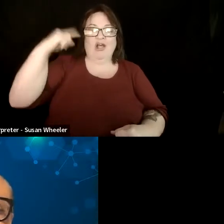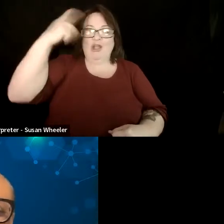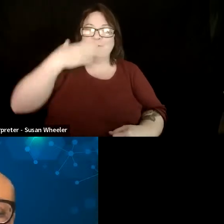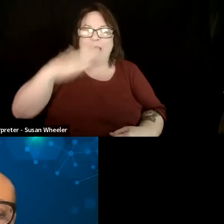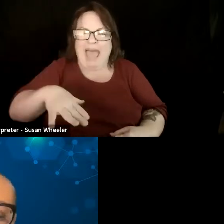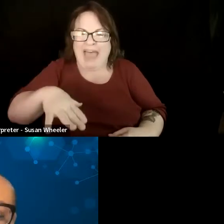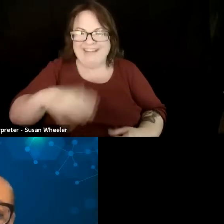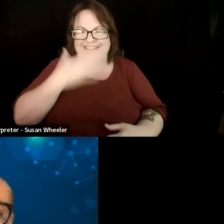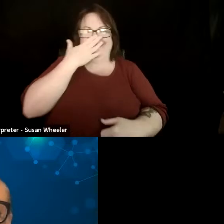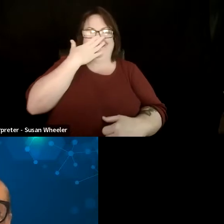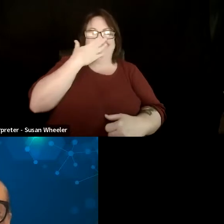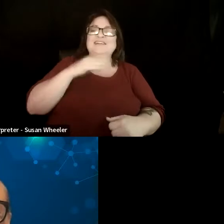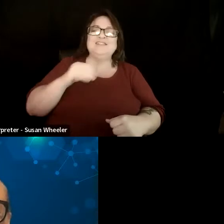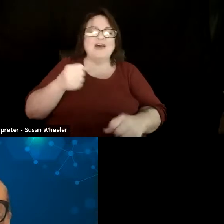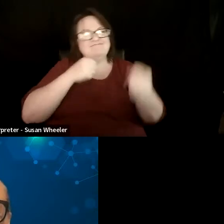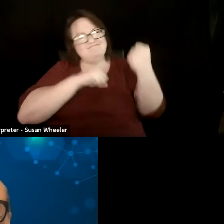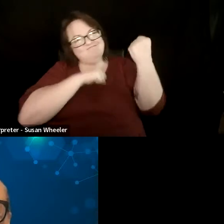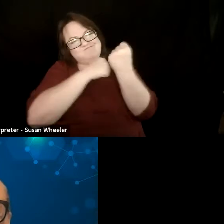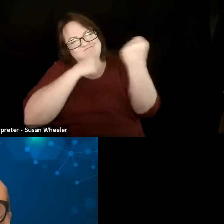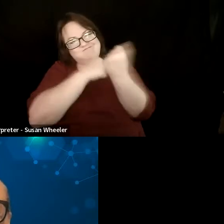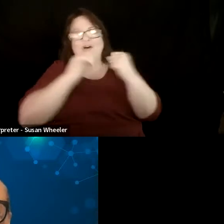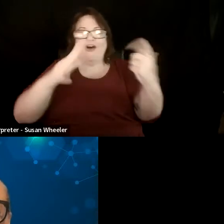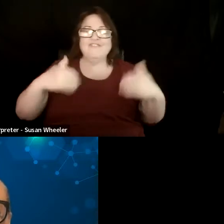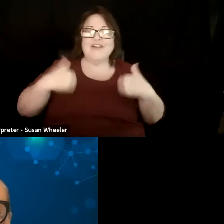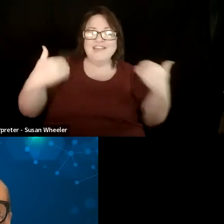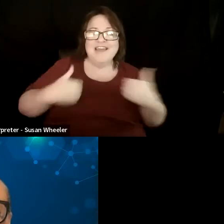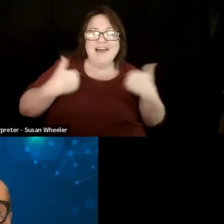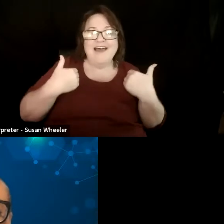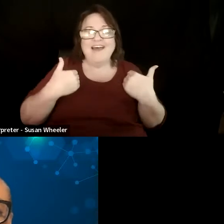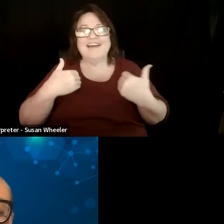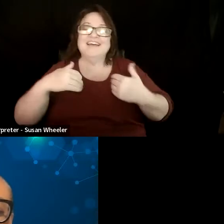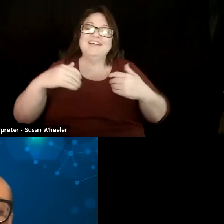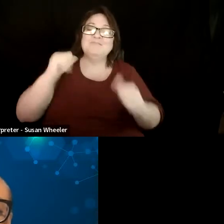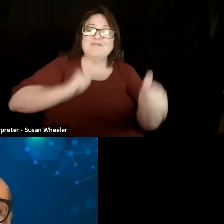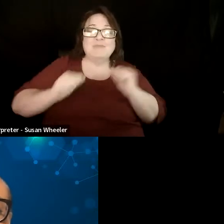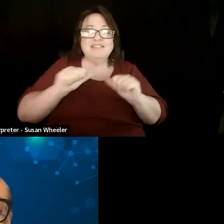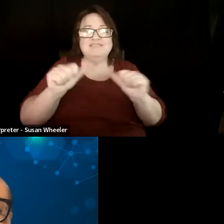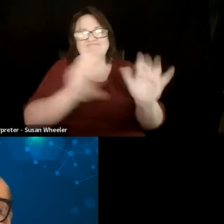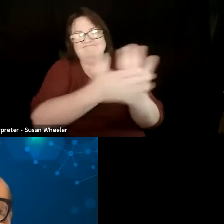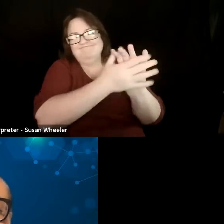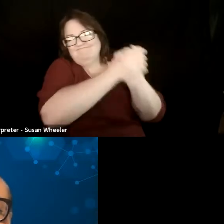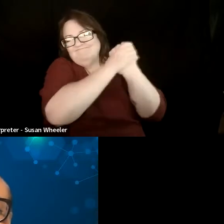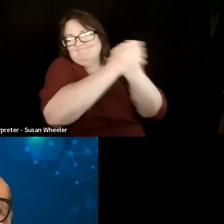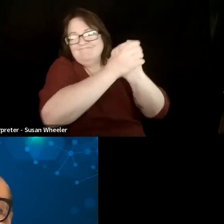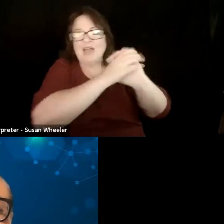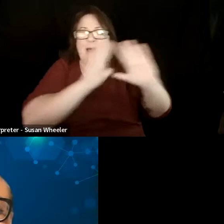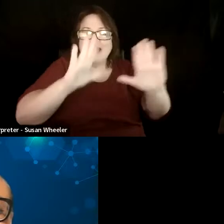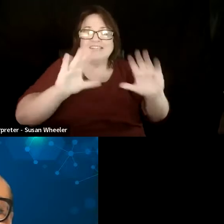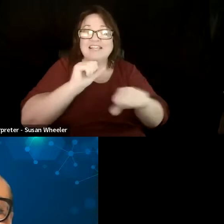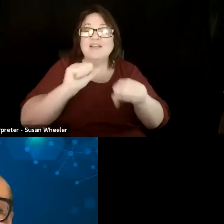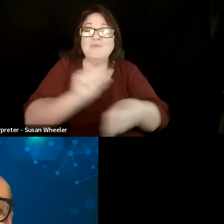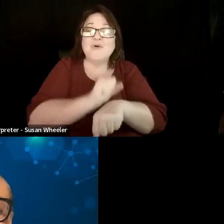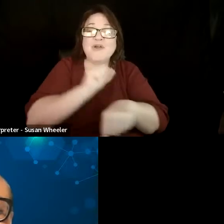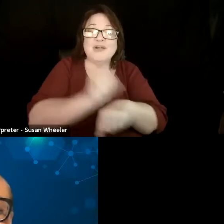to all of our young and child performers out there. You all are doing amazing work, and hopefully this presentation has supported